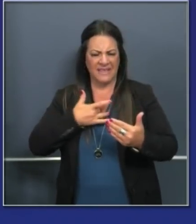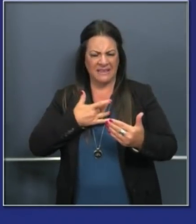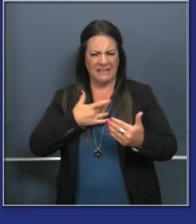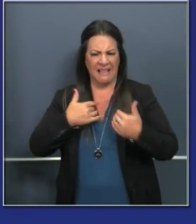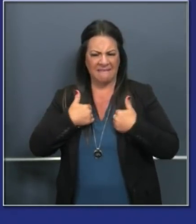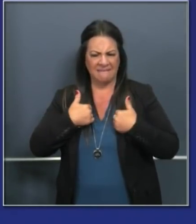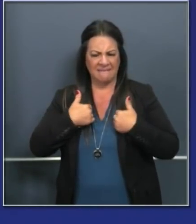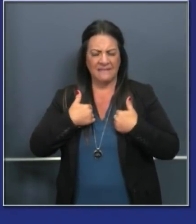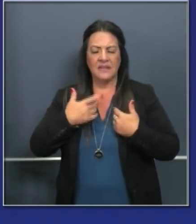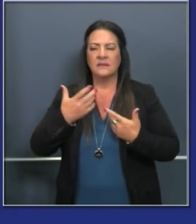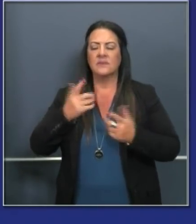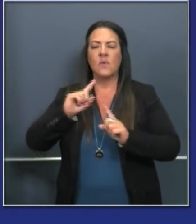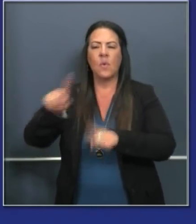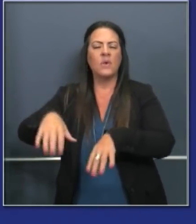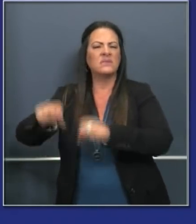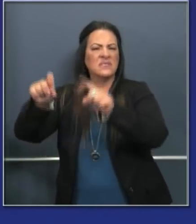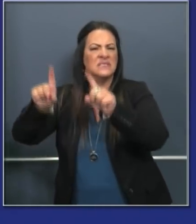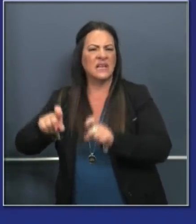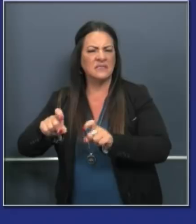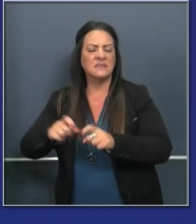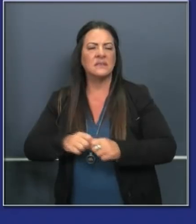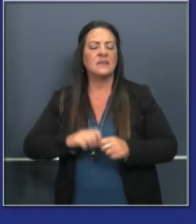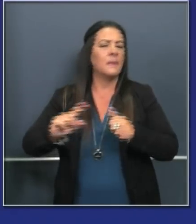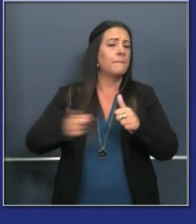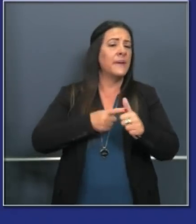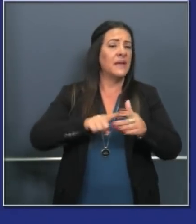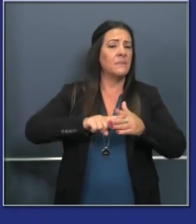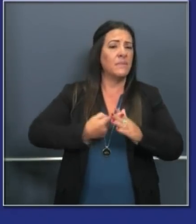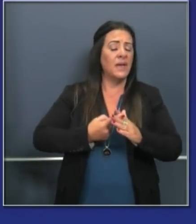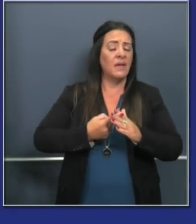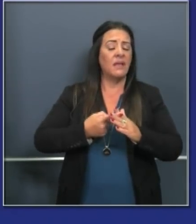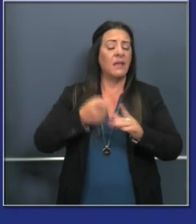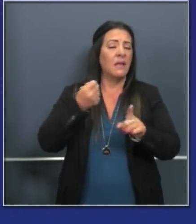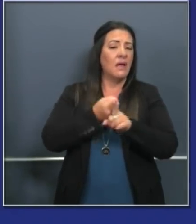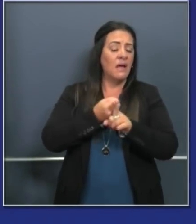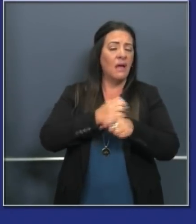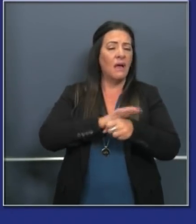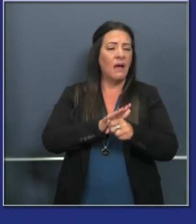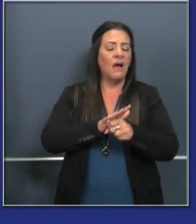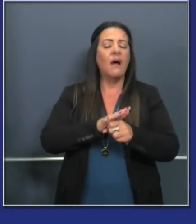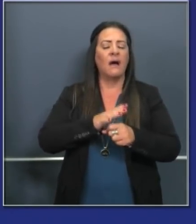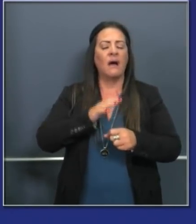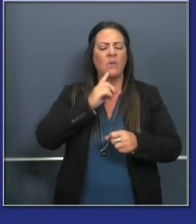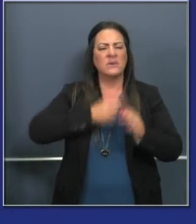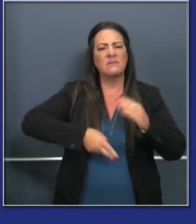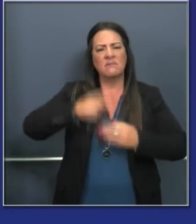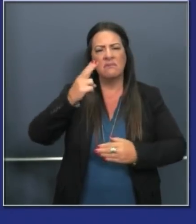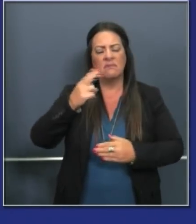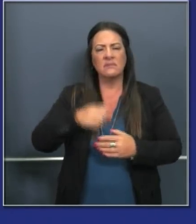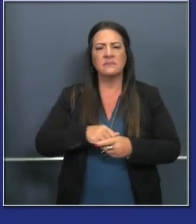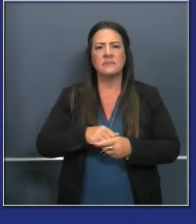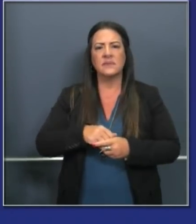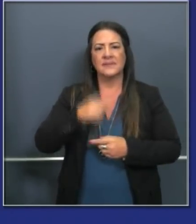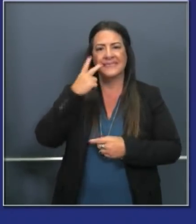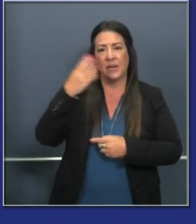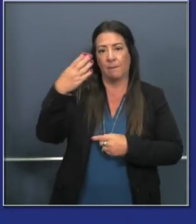BEGINNING OF THIS PANDEMIC THAT. WENT TO SEEK TESTING WERE SYMPTOMATIC SO IT'S NOT SURPRISING. THOSE NUMBERS IN